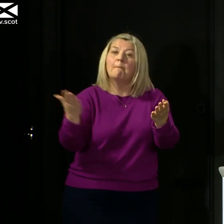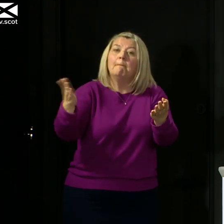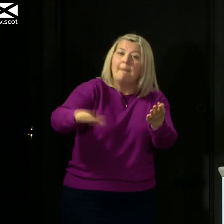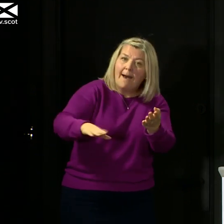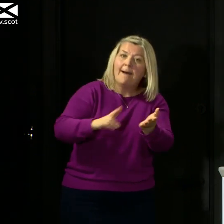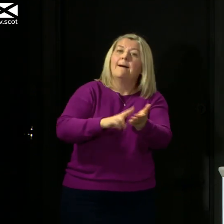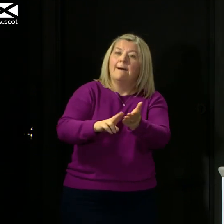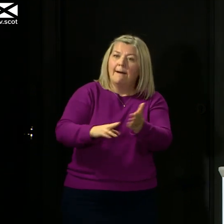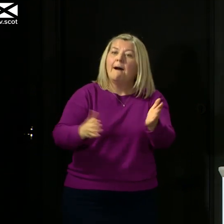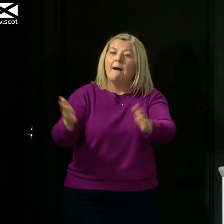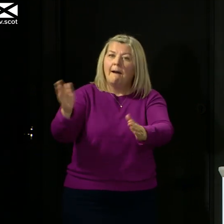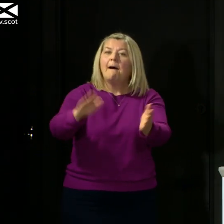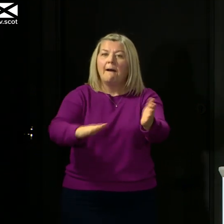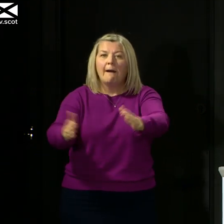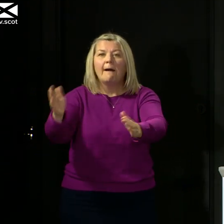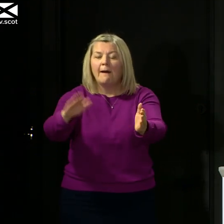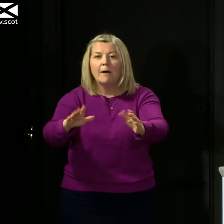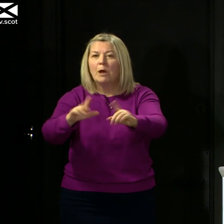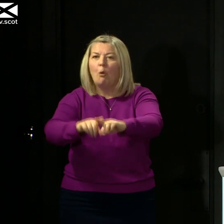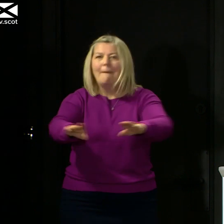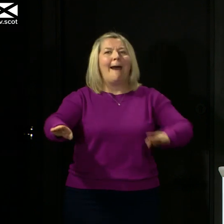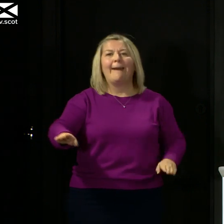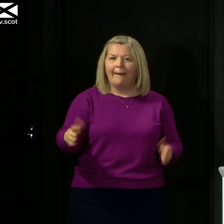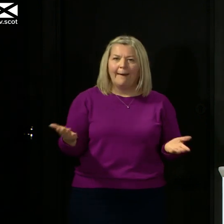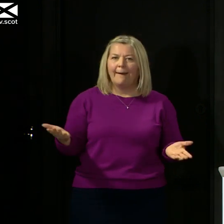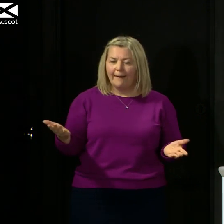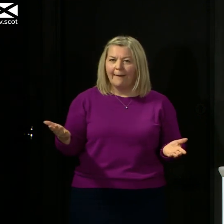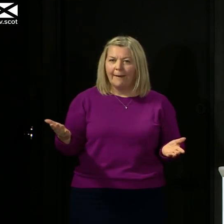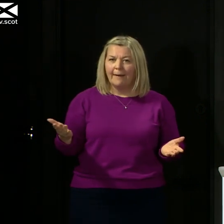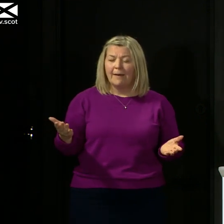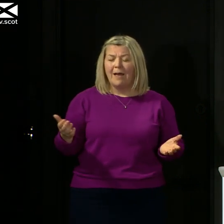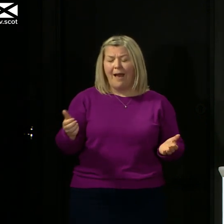going to see everything going backwards. So I know I am asking for a lot, but just a bit